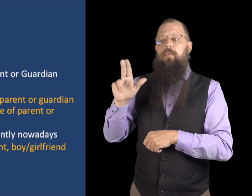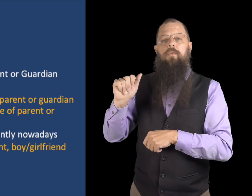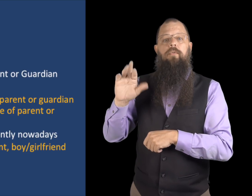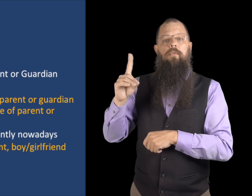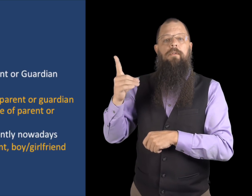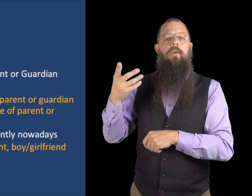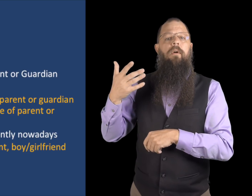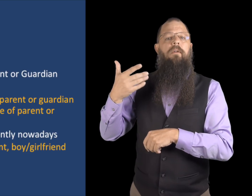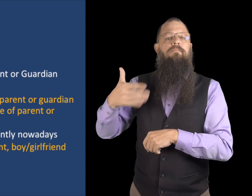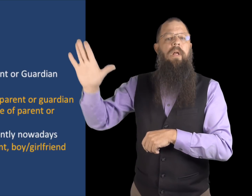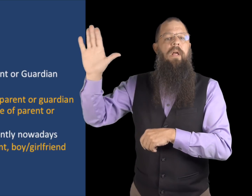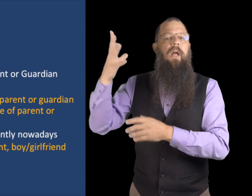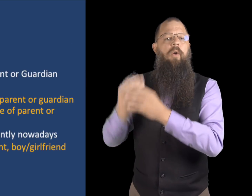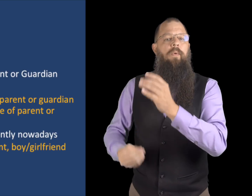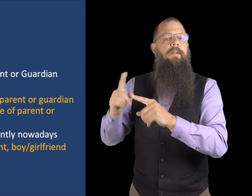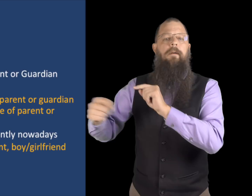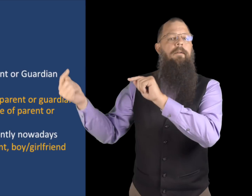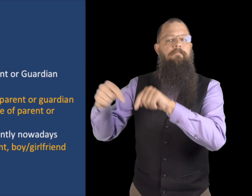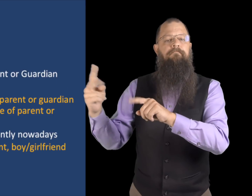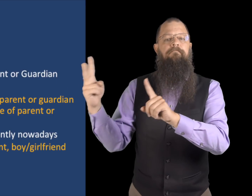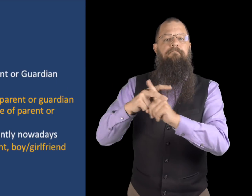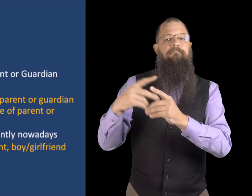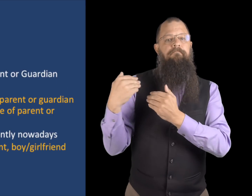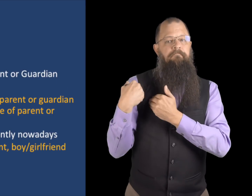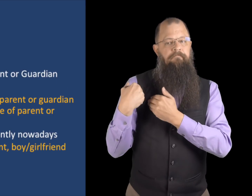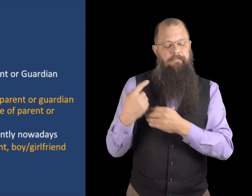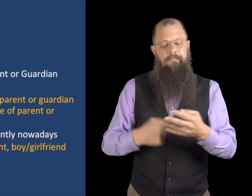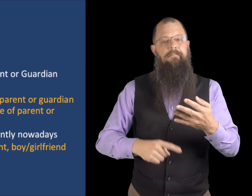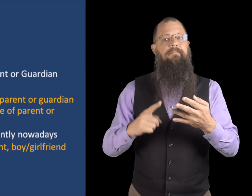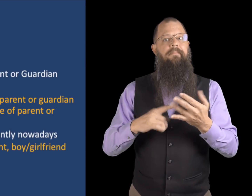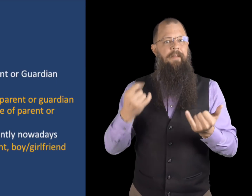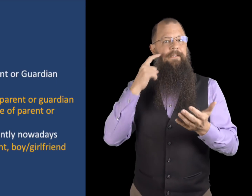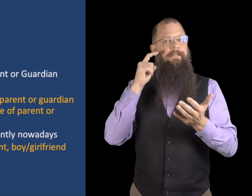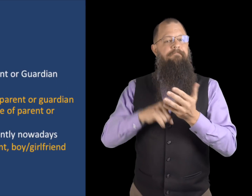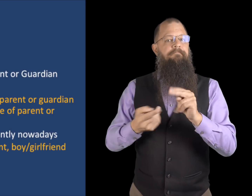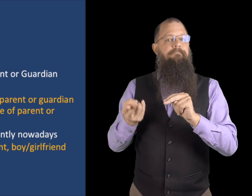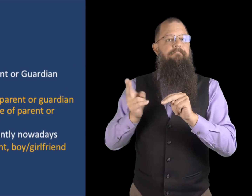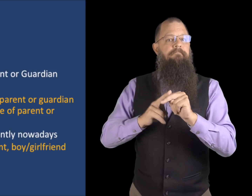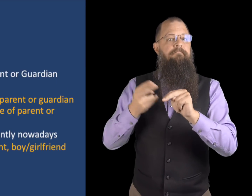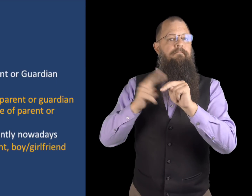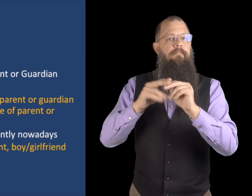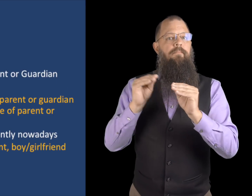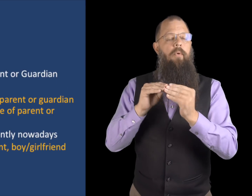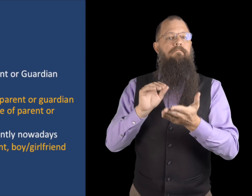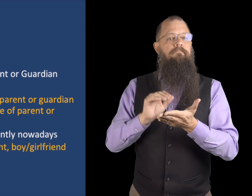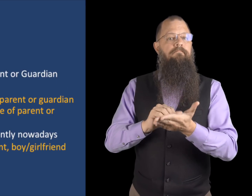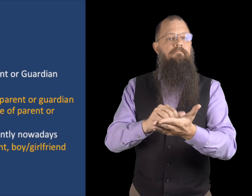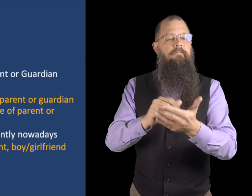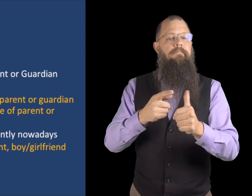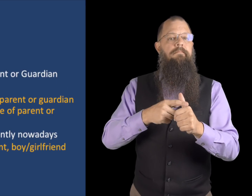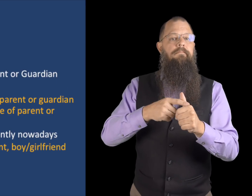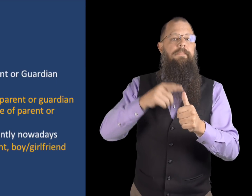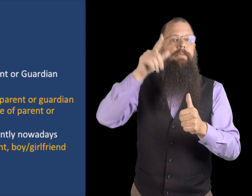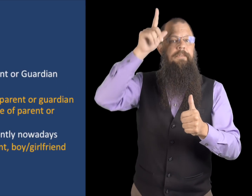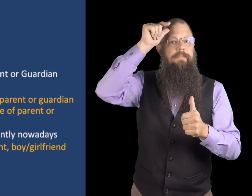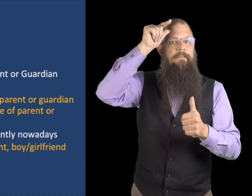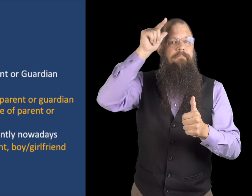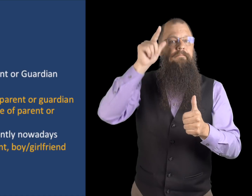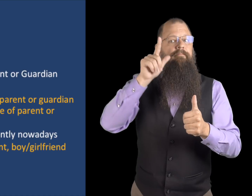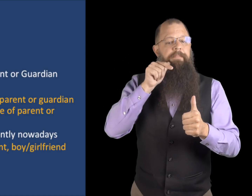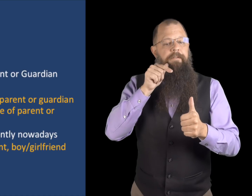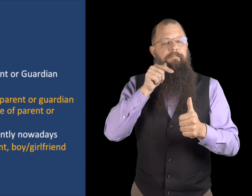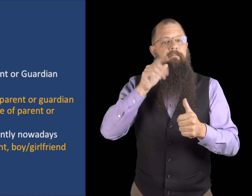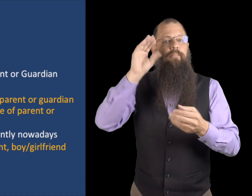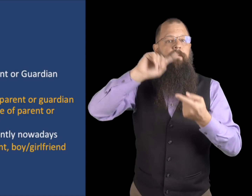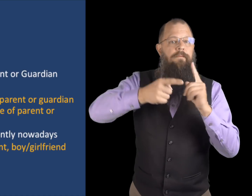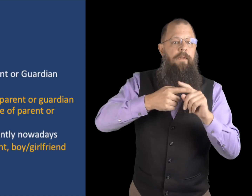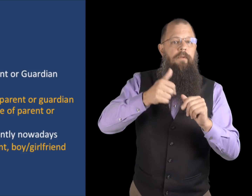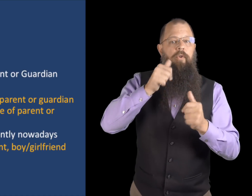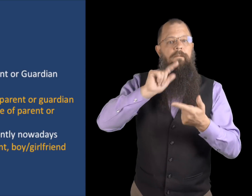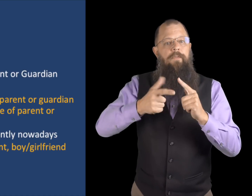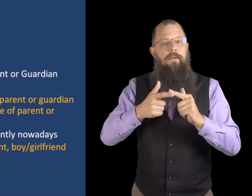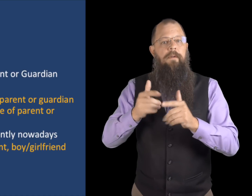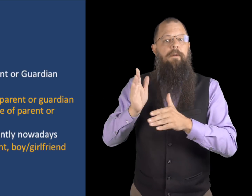guardian in their absence. We are seeing an increased occurrence of step parents